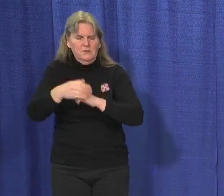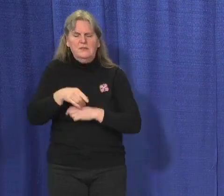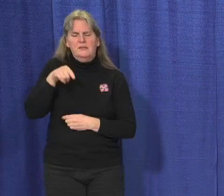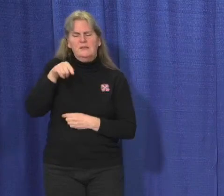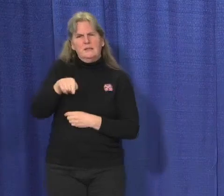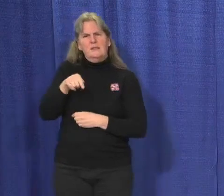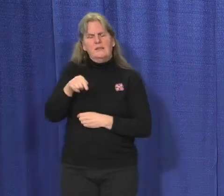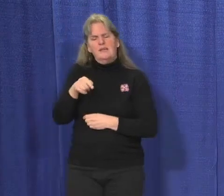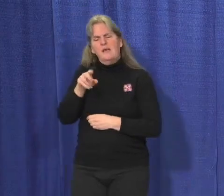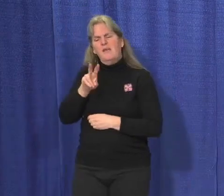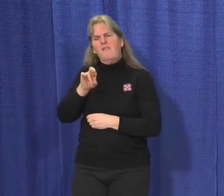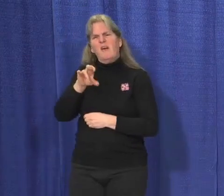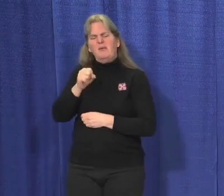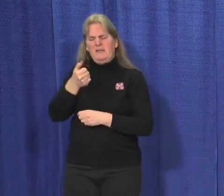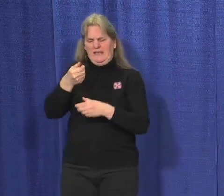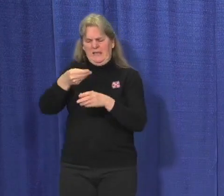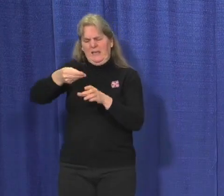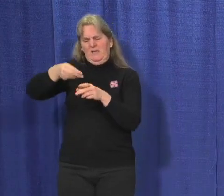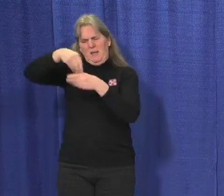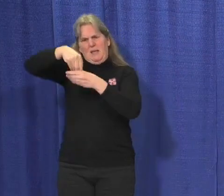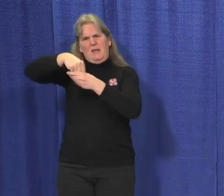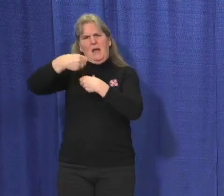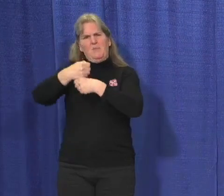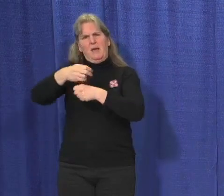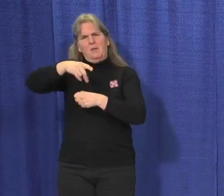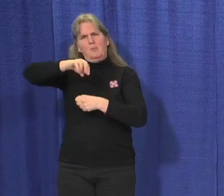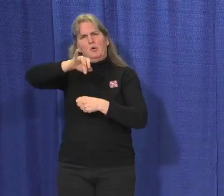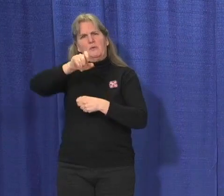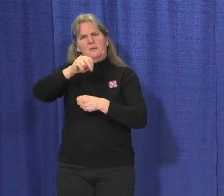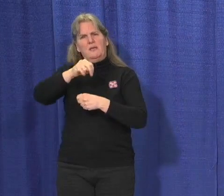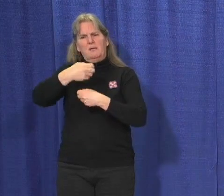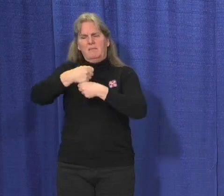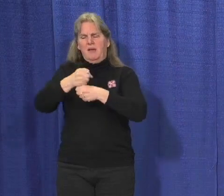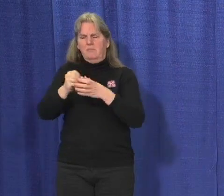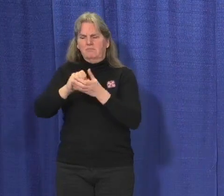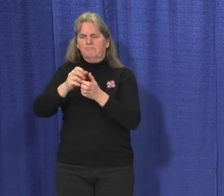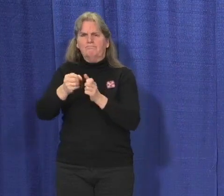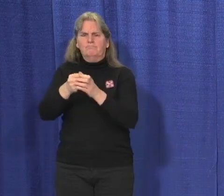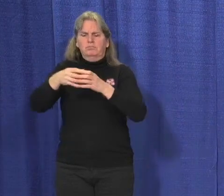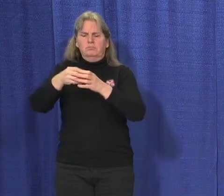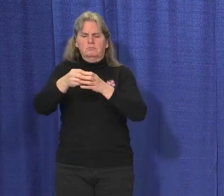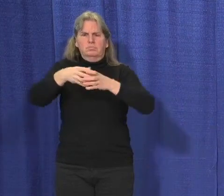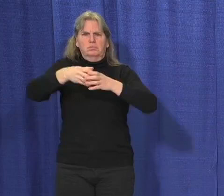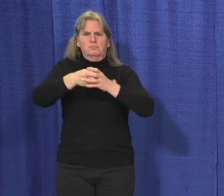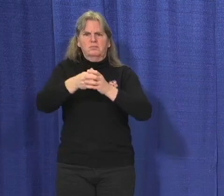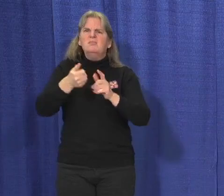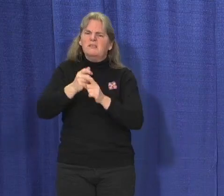Viruses basically, clumps of protein that can reproduce themselves are continually